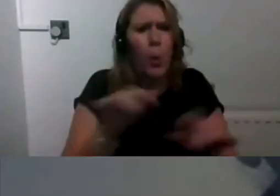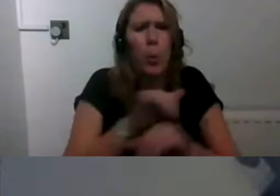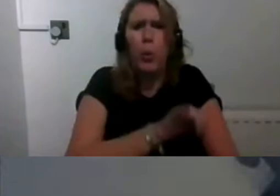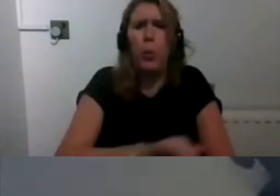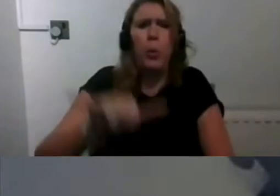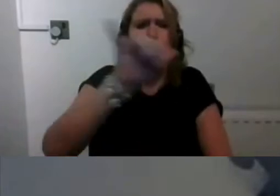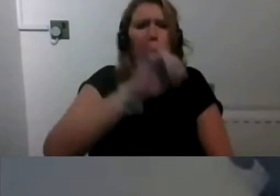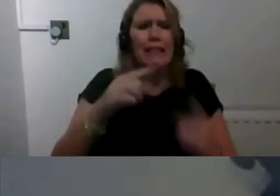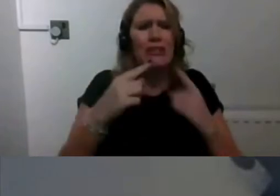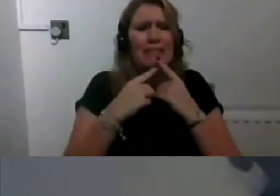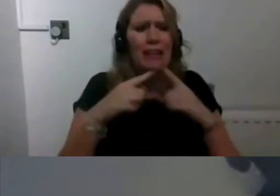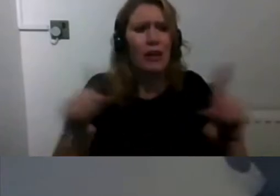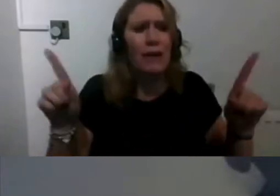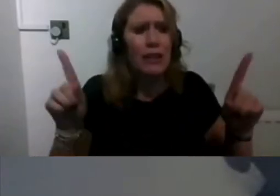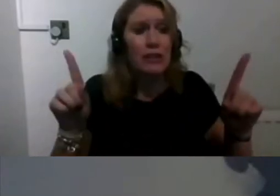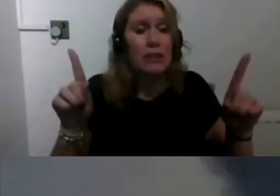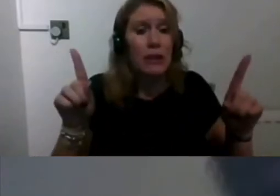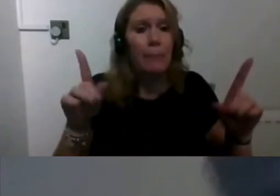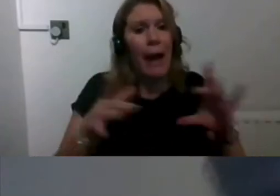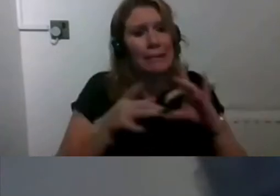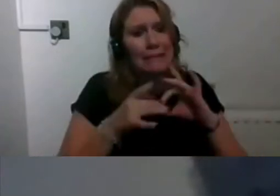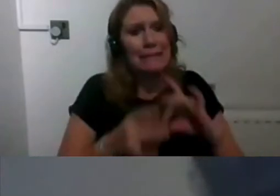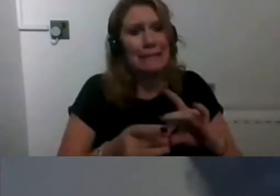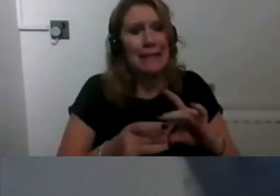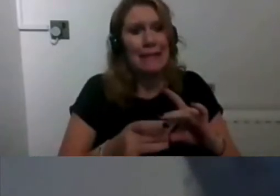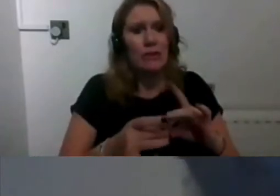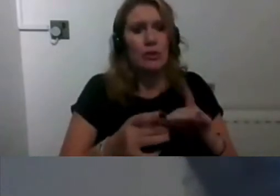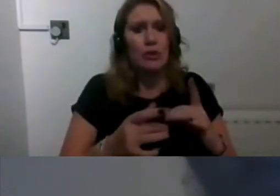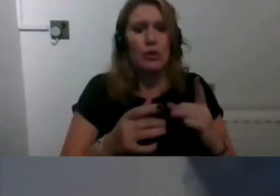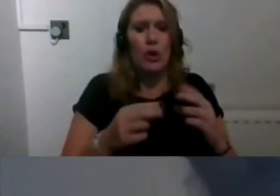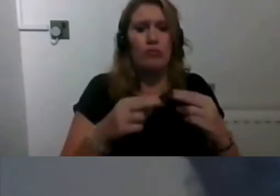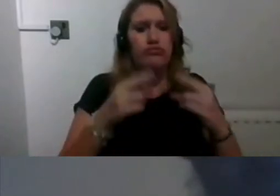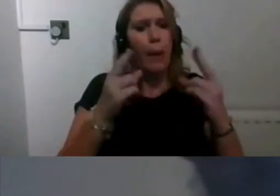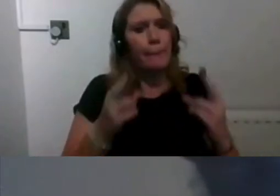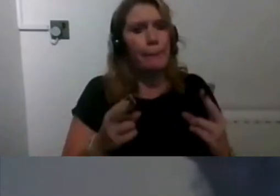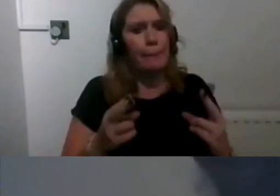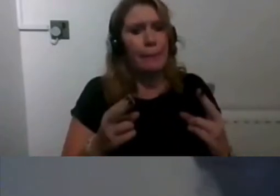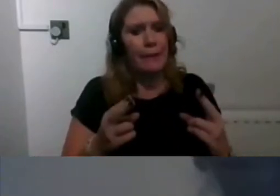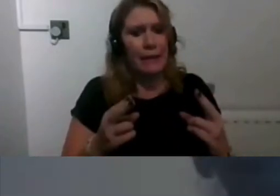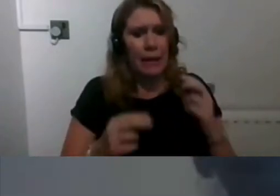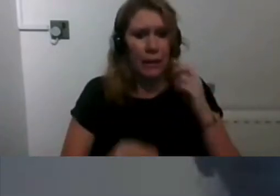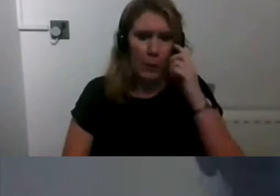particular poem relates to, it has something to do with property, and in